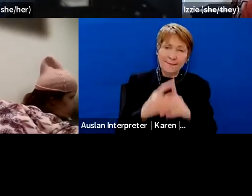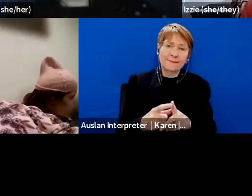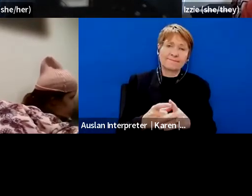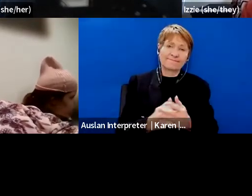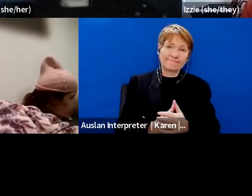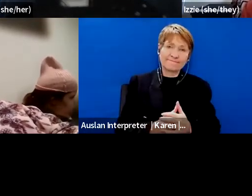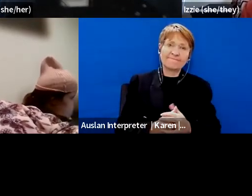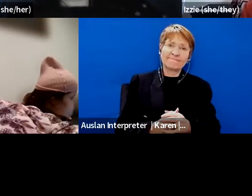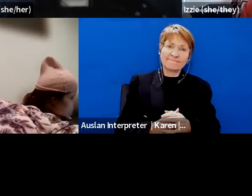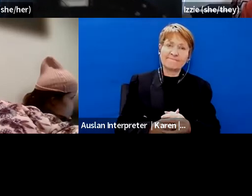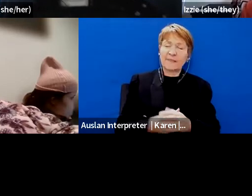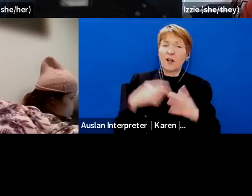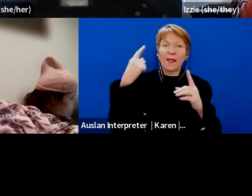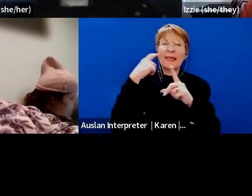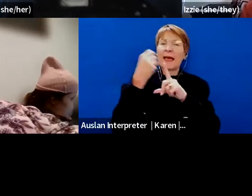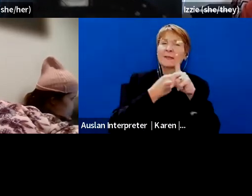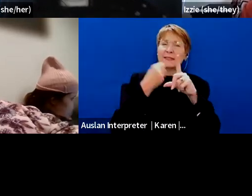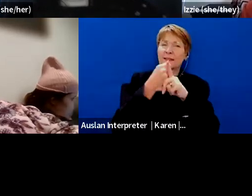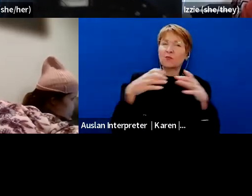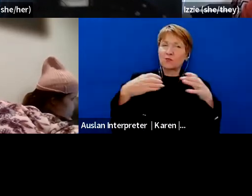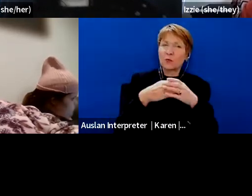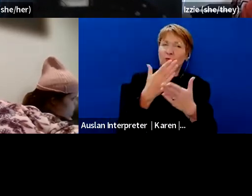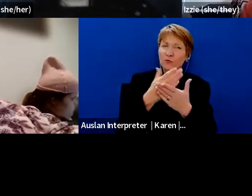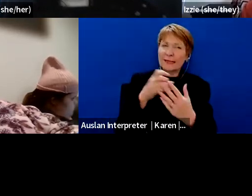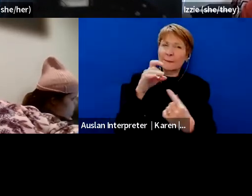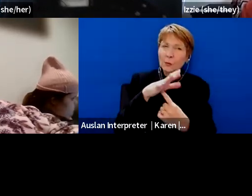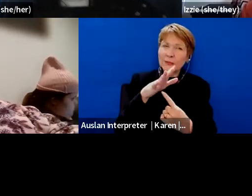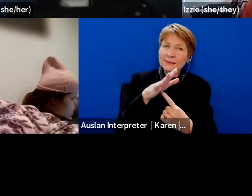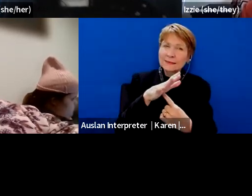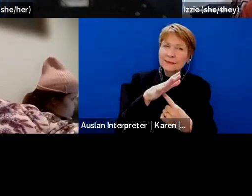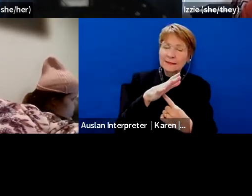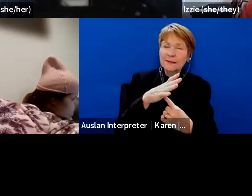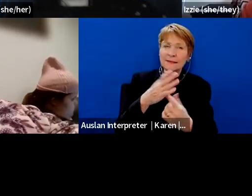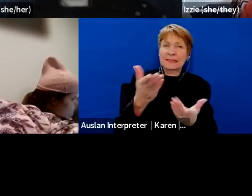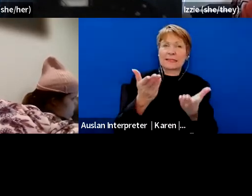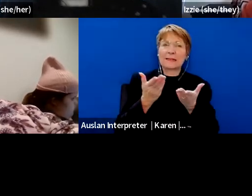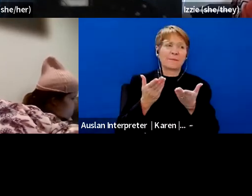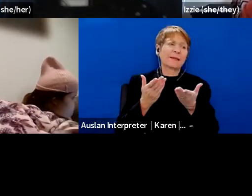And I think the advocacy groups. So important now because they give people a bit of voice.